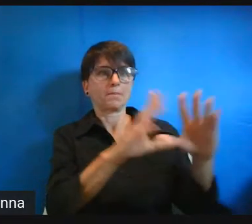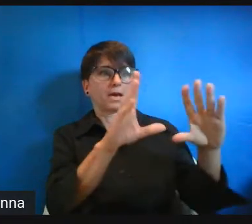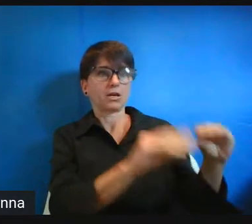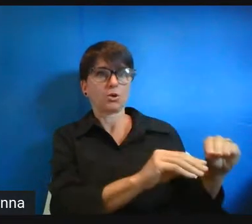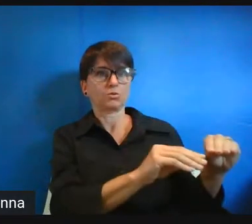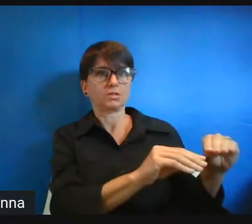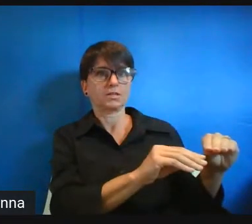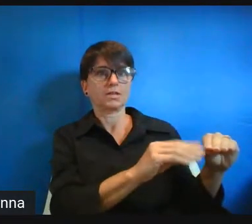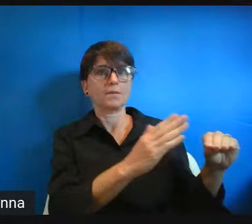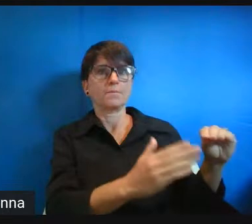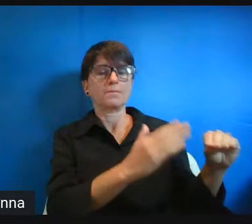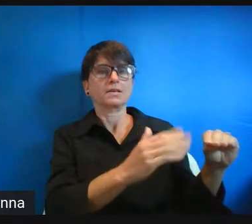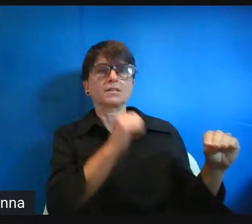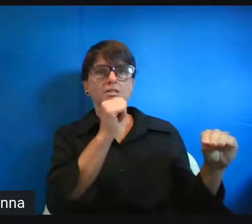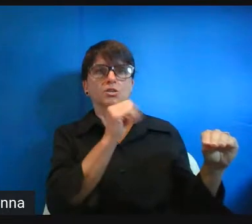my phone or iPad and I scroll halfway down